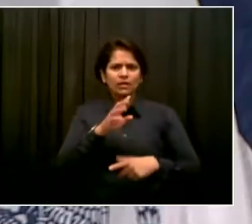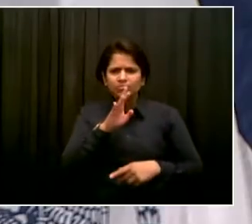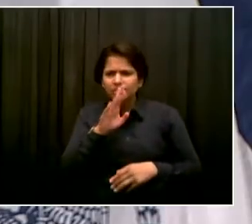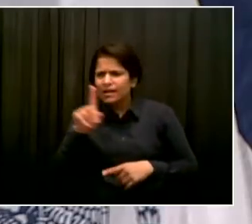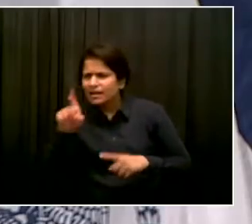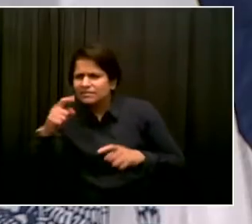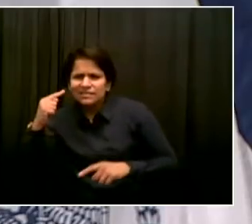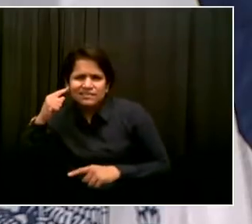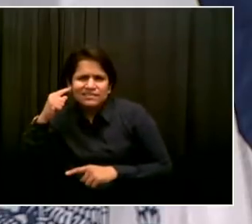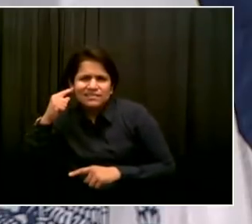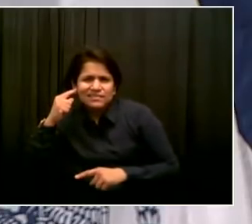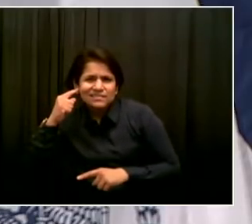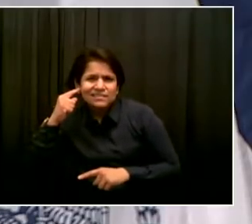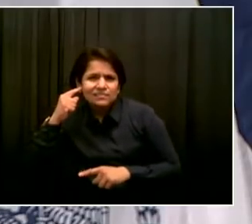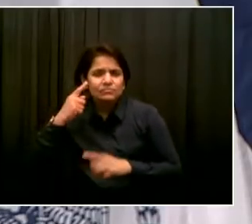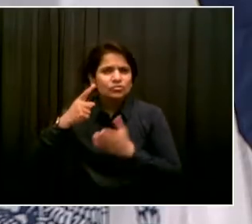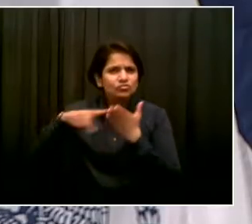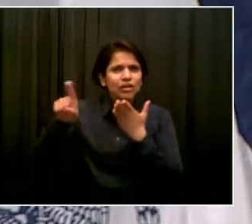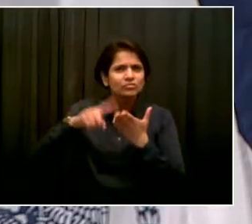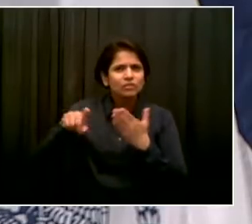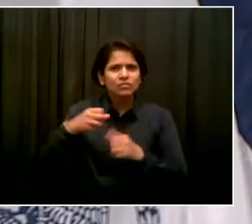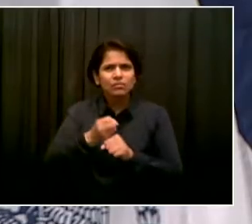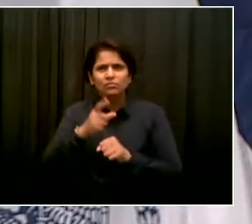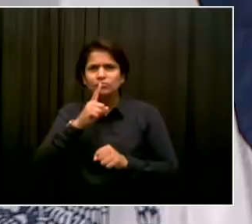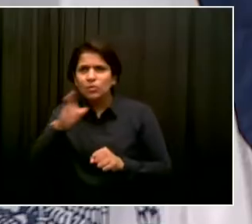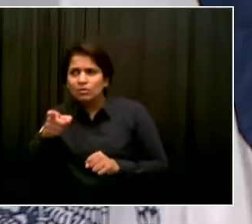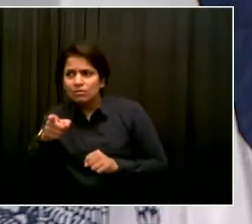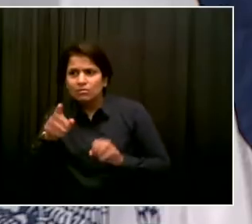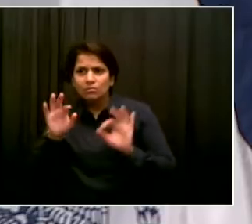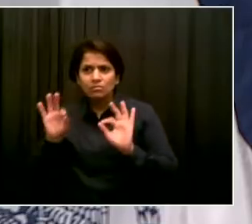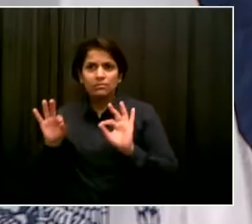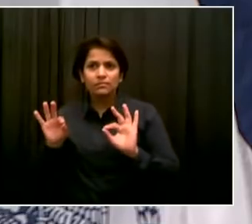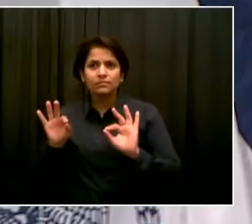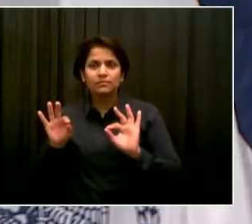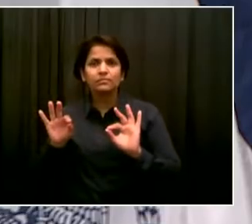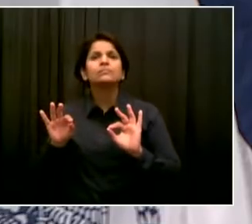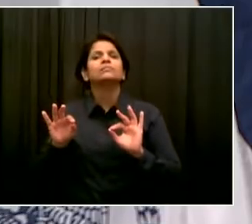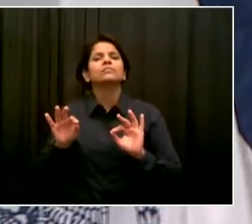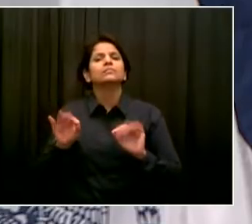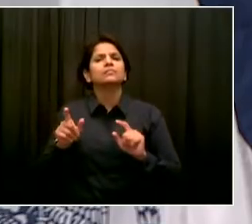OKAY. LET ME GO AND TURN THAT OFF AND